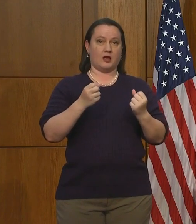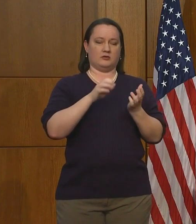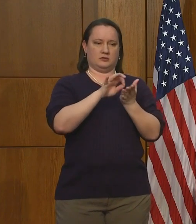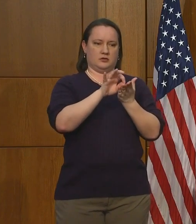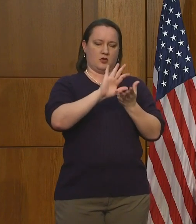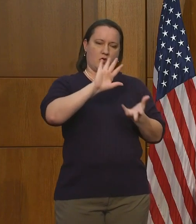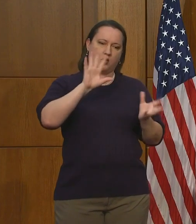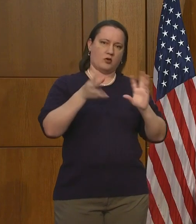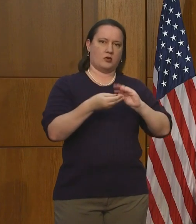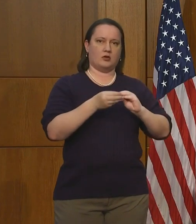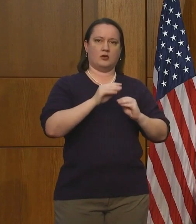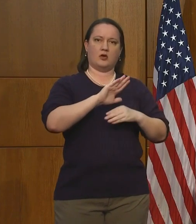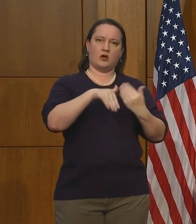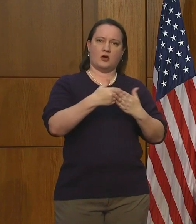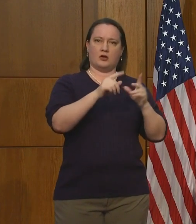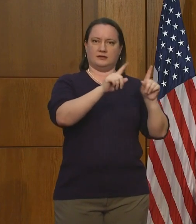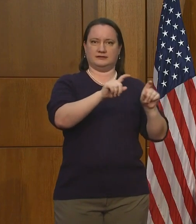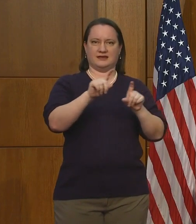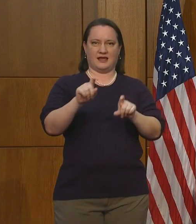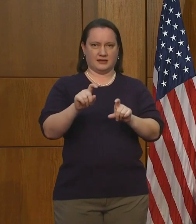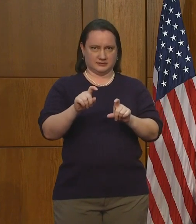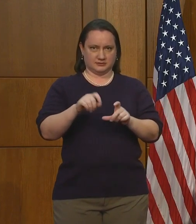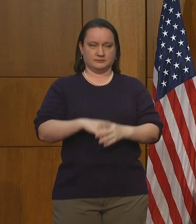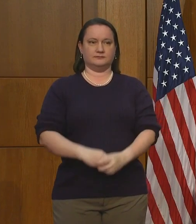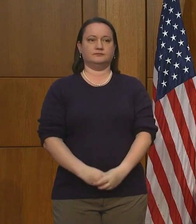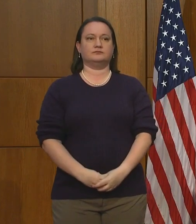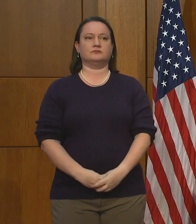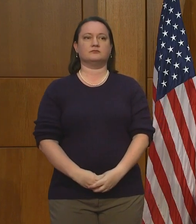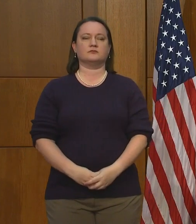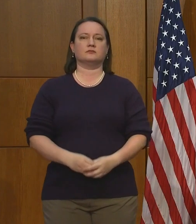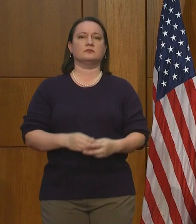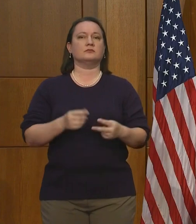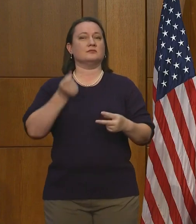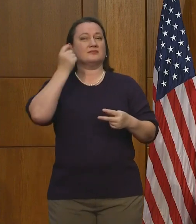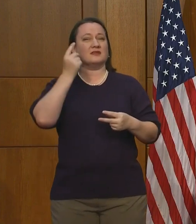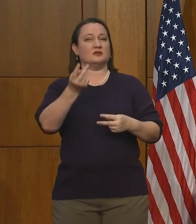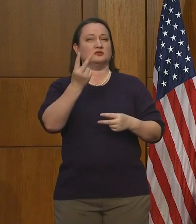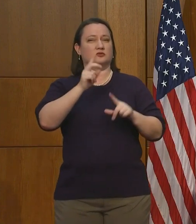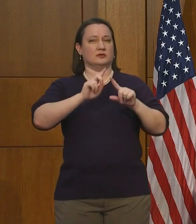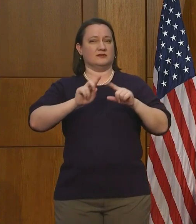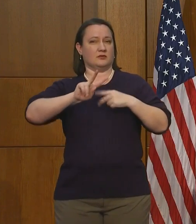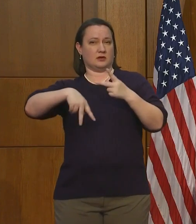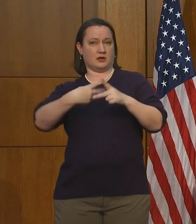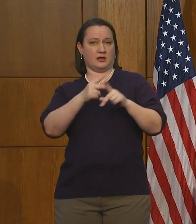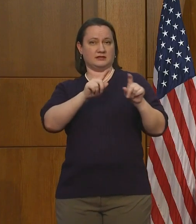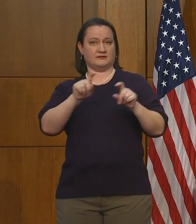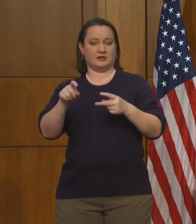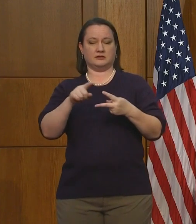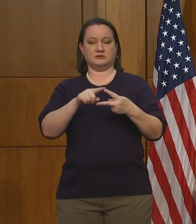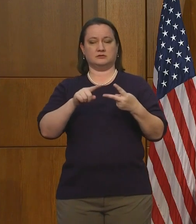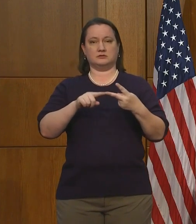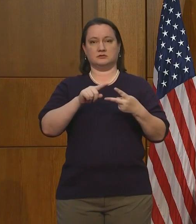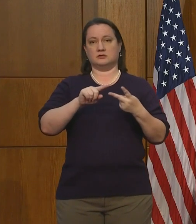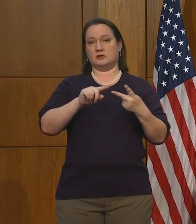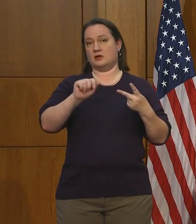DEPARTMENT OF HEALTH HAS BEEN INCLUDING ALL TEST IN ITS TALLY.